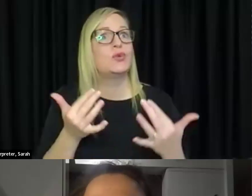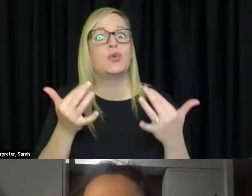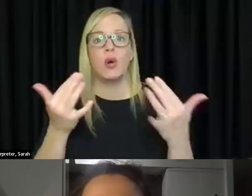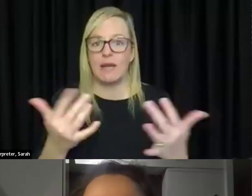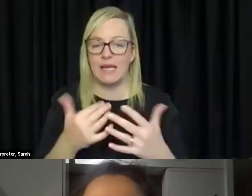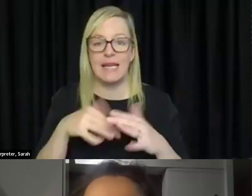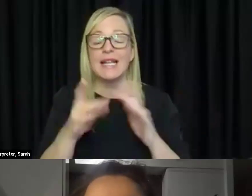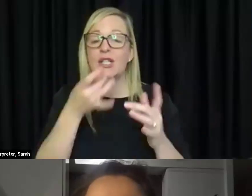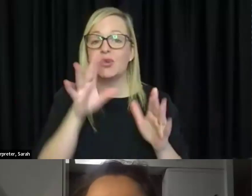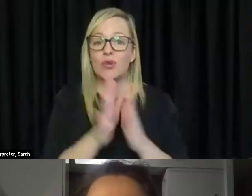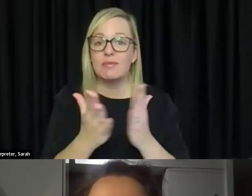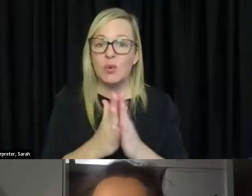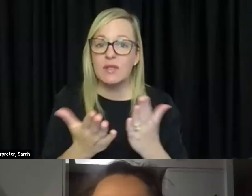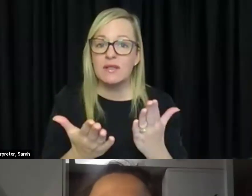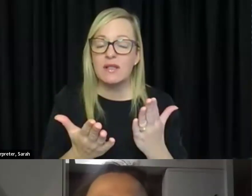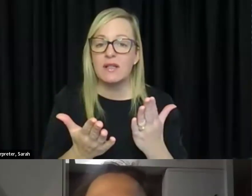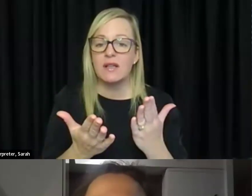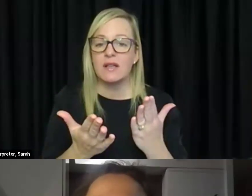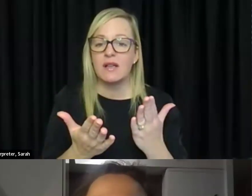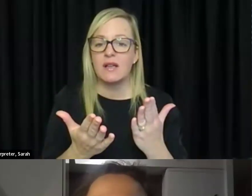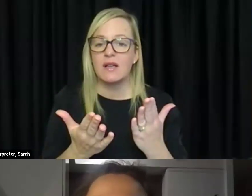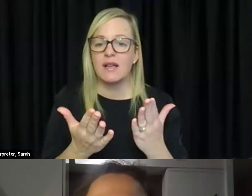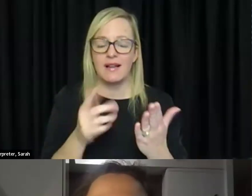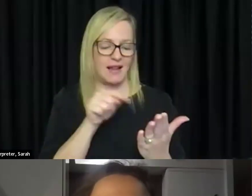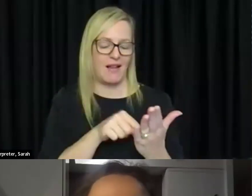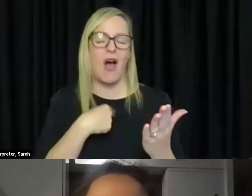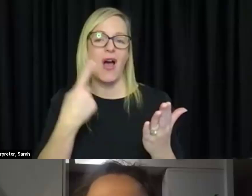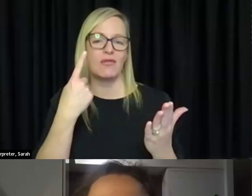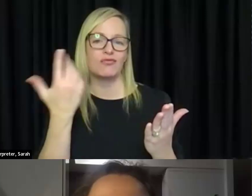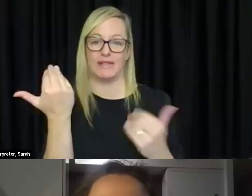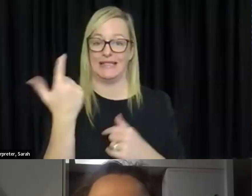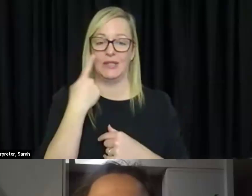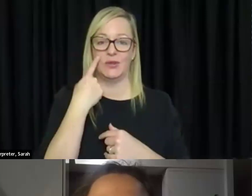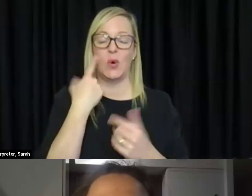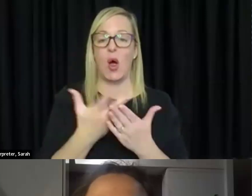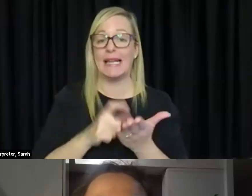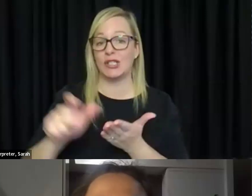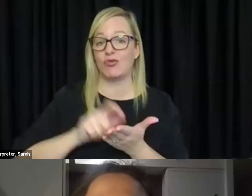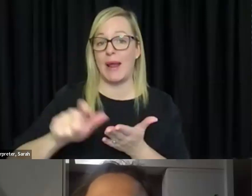like the titles of a children's book that I saw on my Instagram feed recently have an ableist slur in